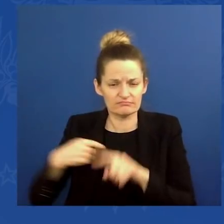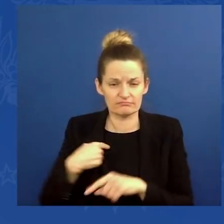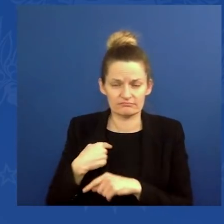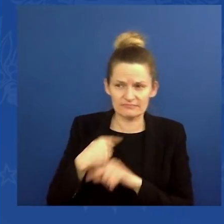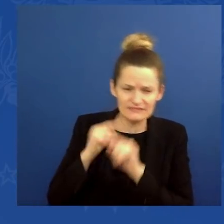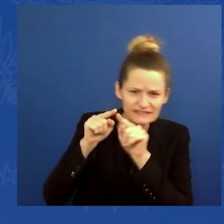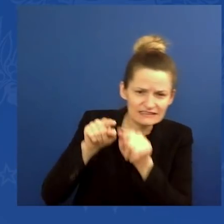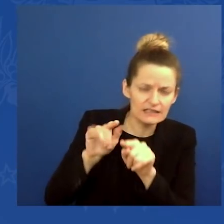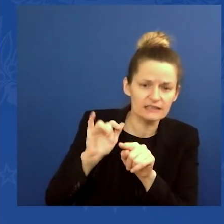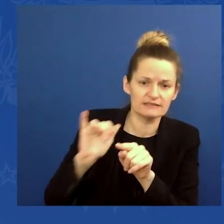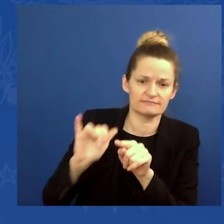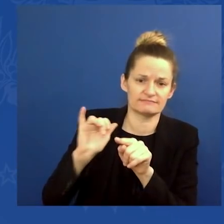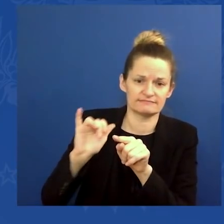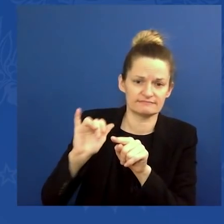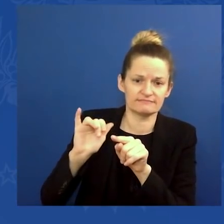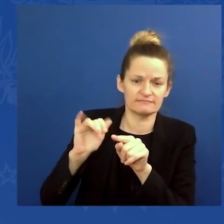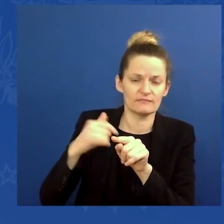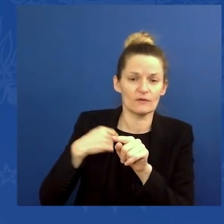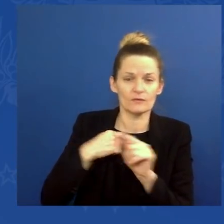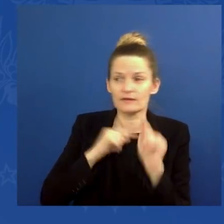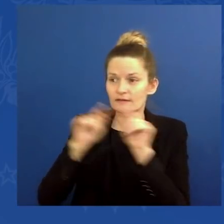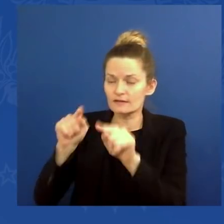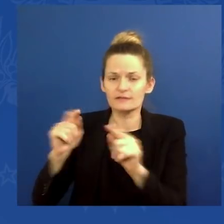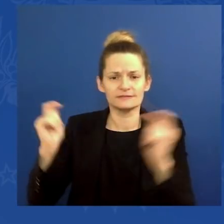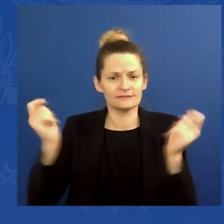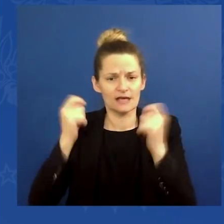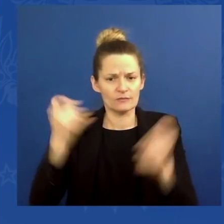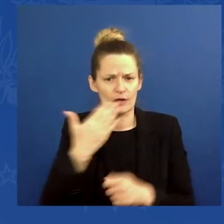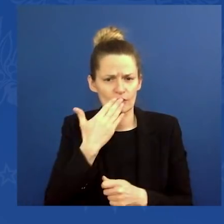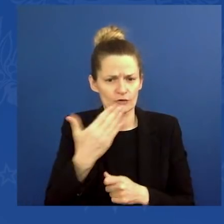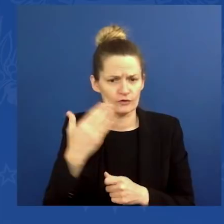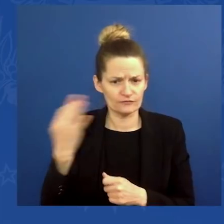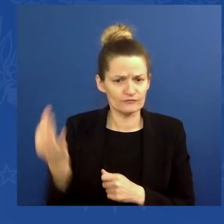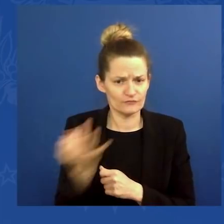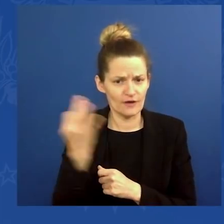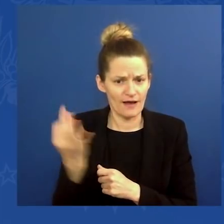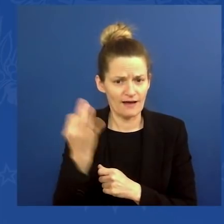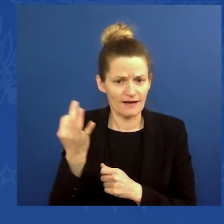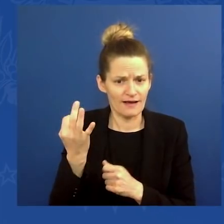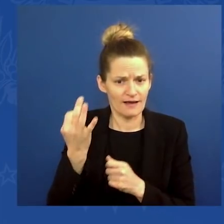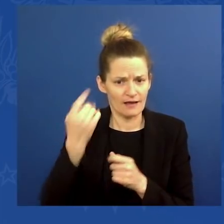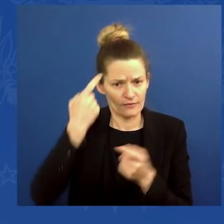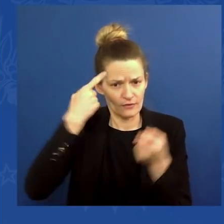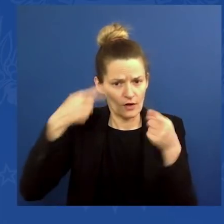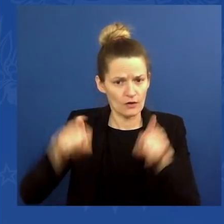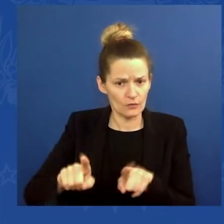to observe the anniversary of the Good Friday Accords saw a completely different situation at the border,